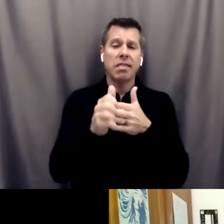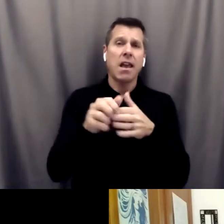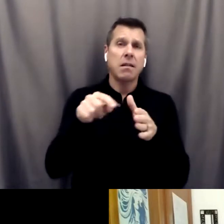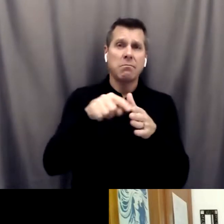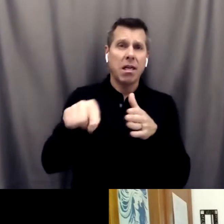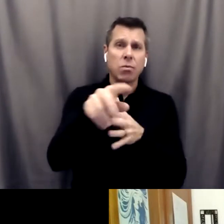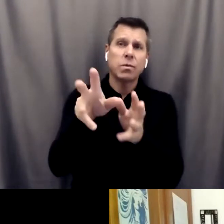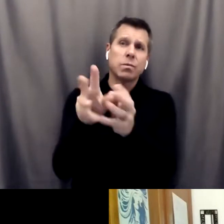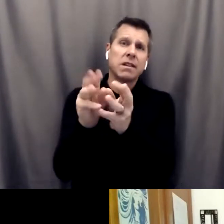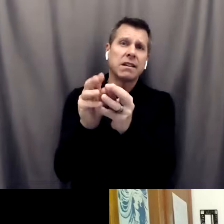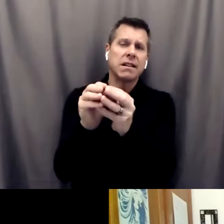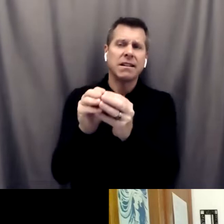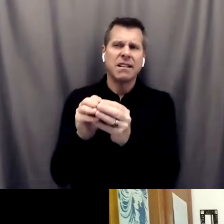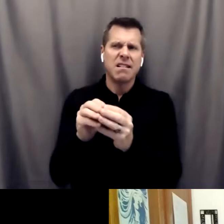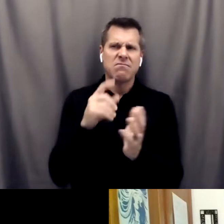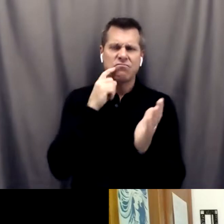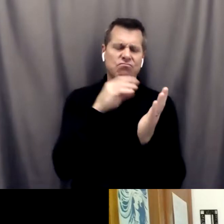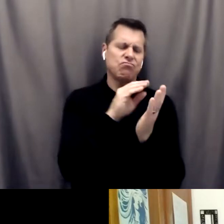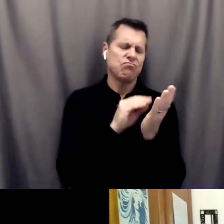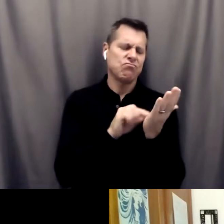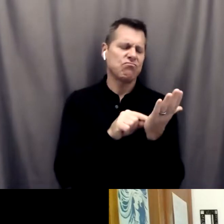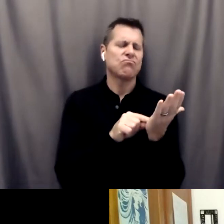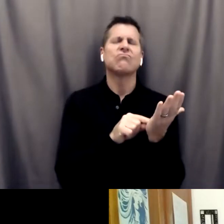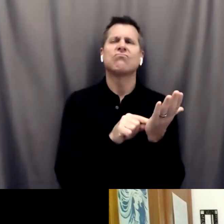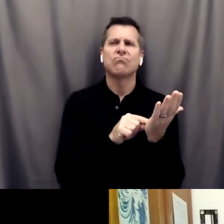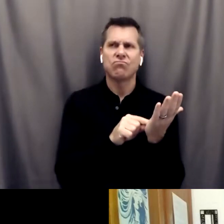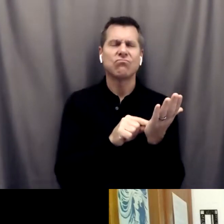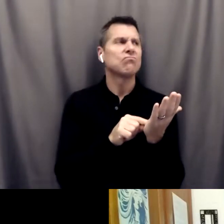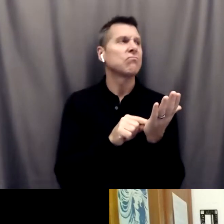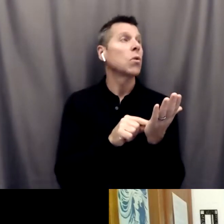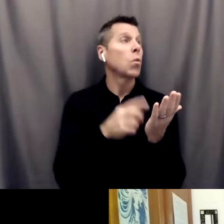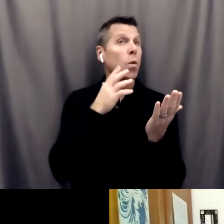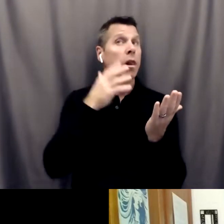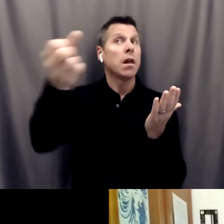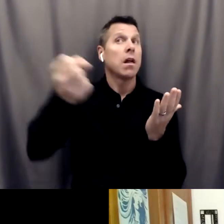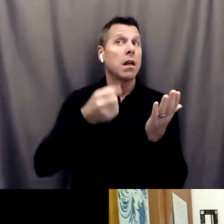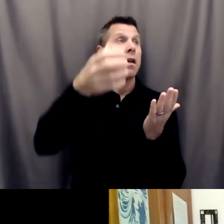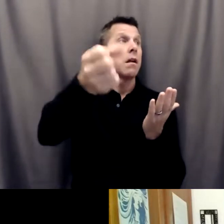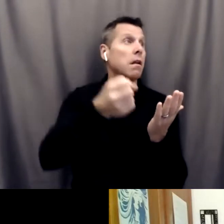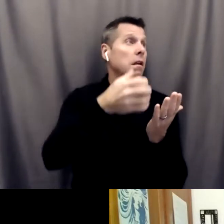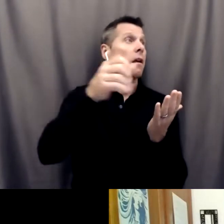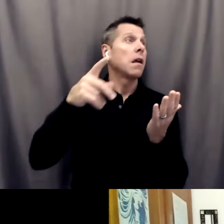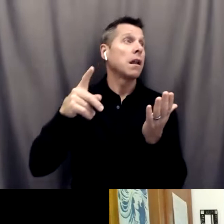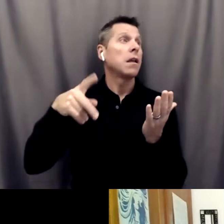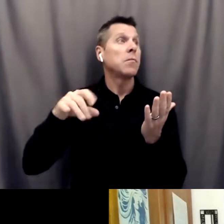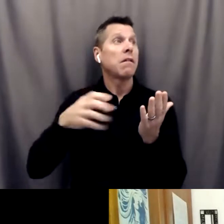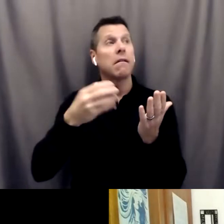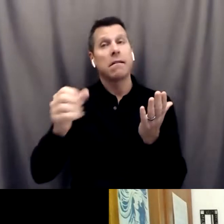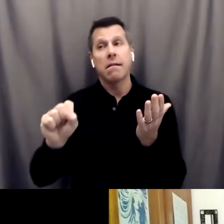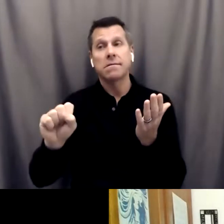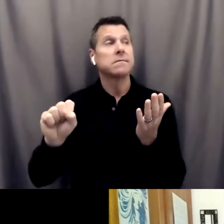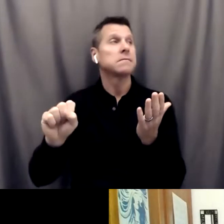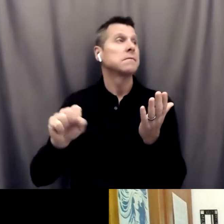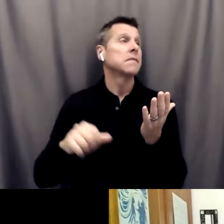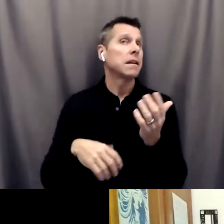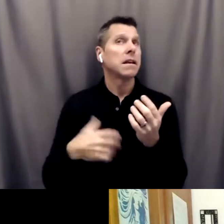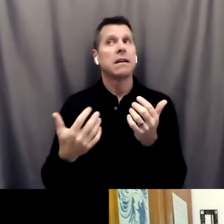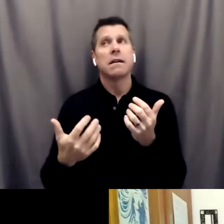they have taken notes in them, and they will bring in dp. And as they will bring in one of our departments